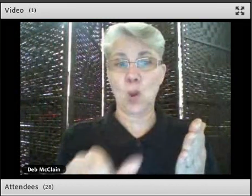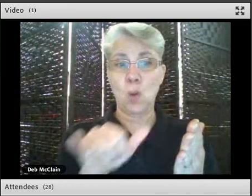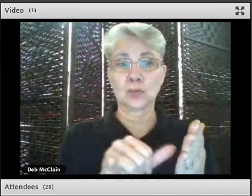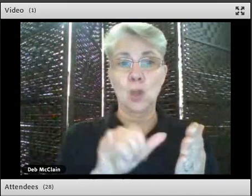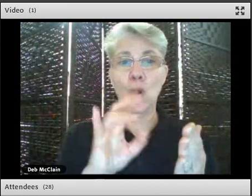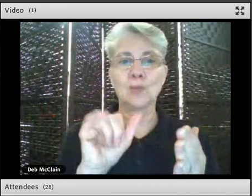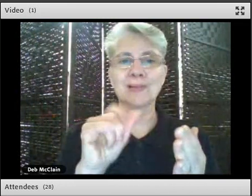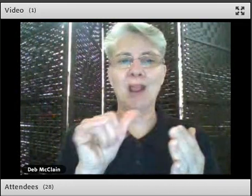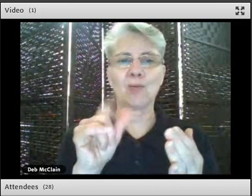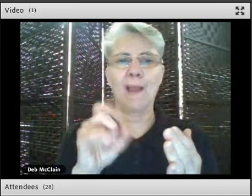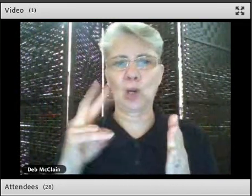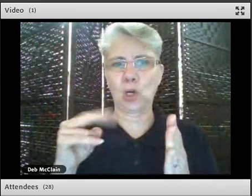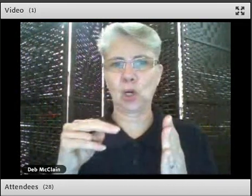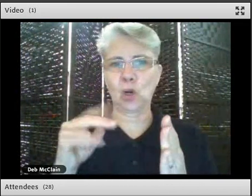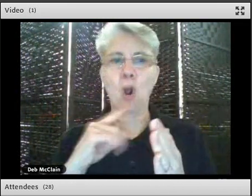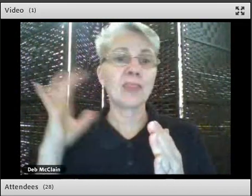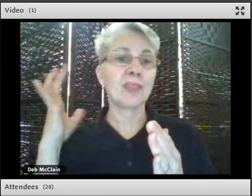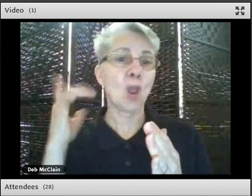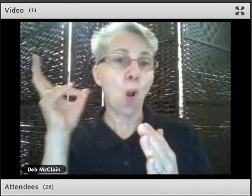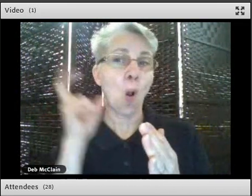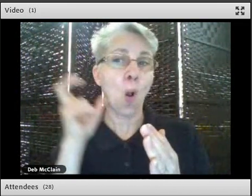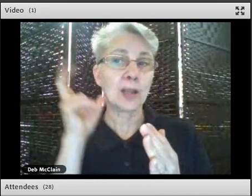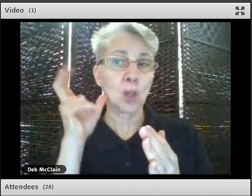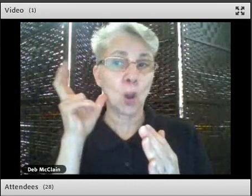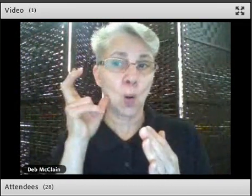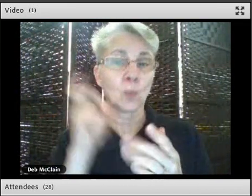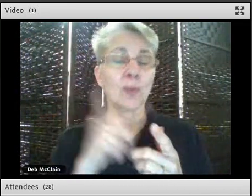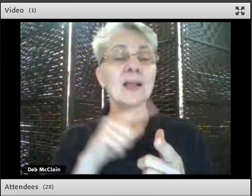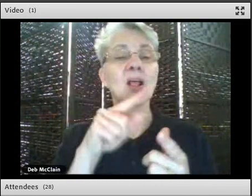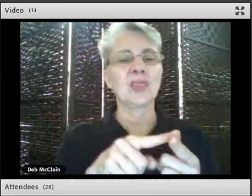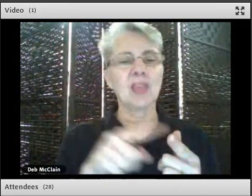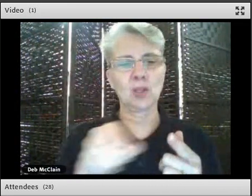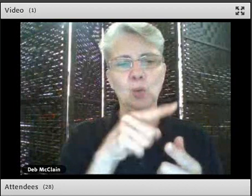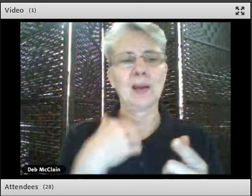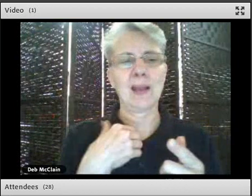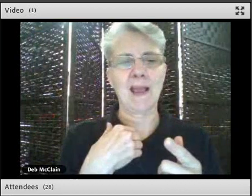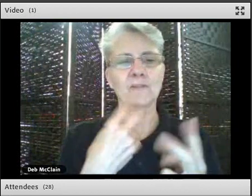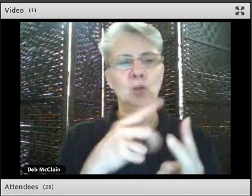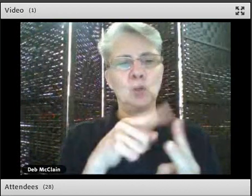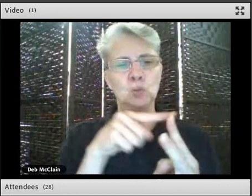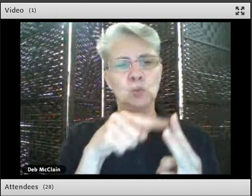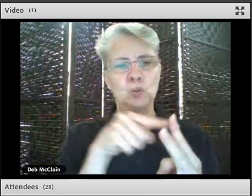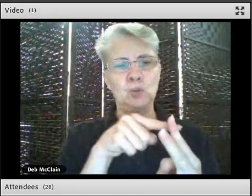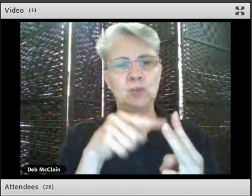and then you would also need two different relationship designators -- so, the first one being author,